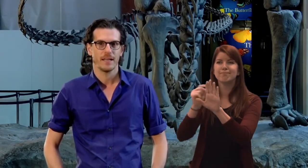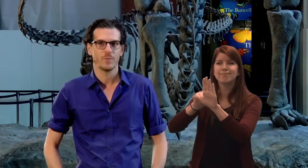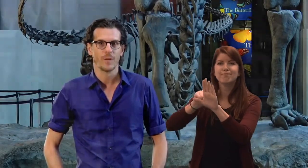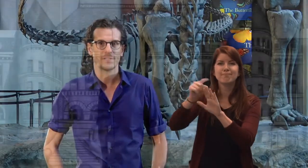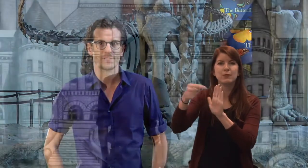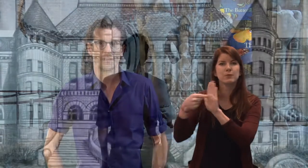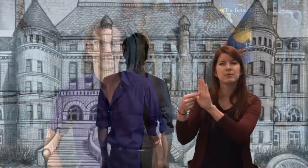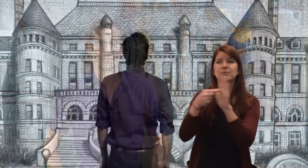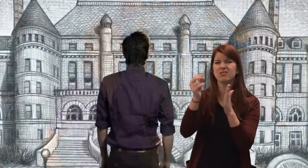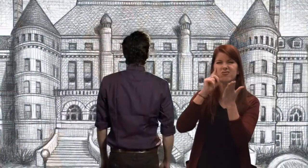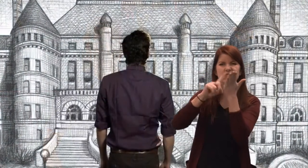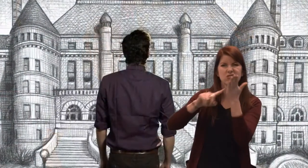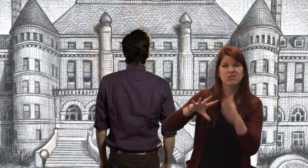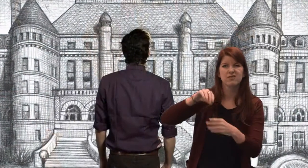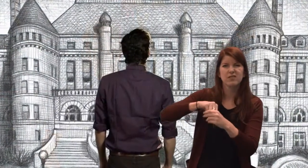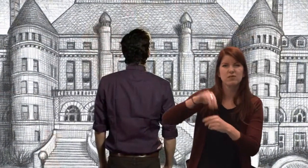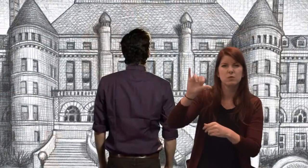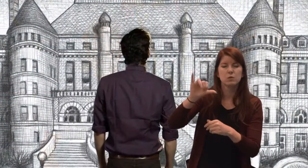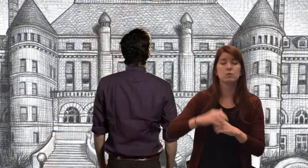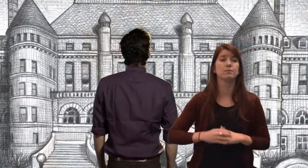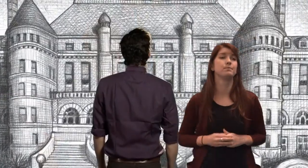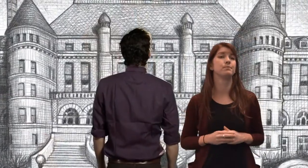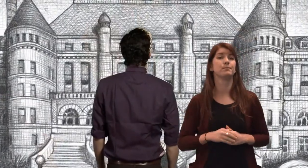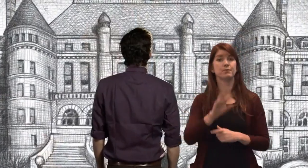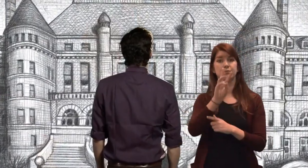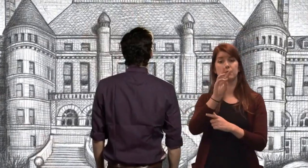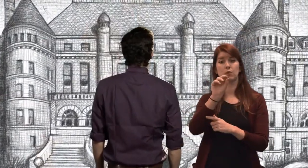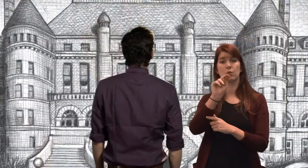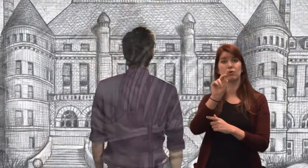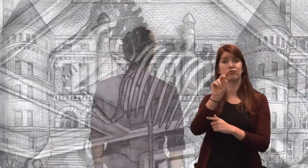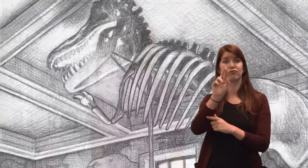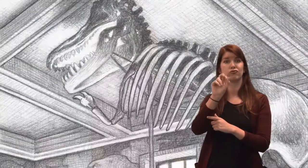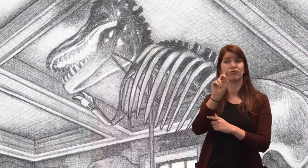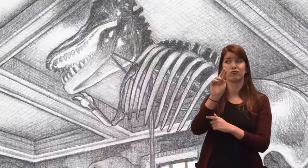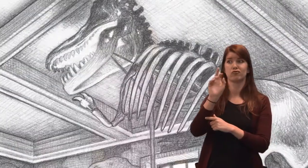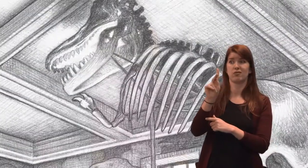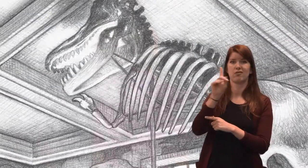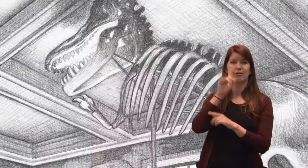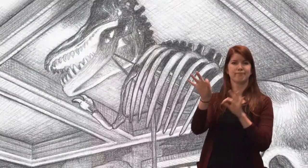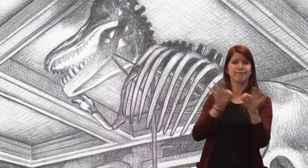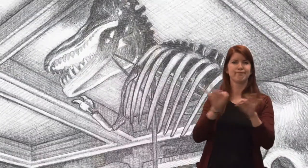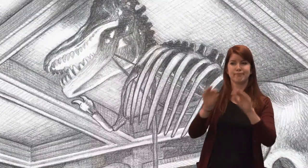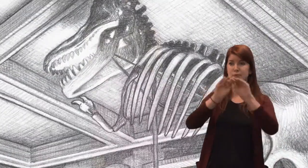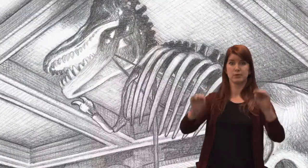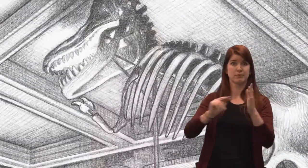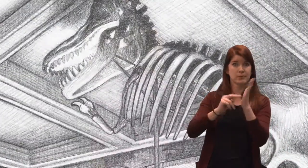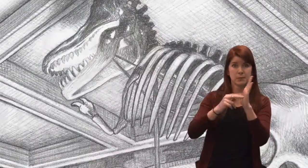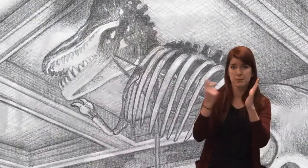In Wonderstruck, a museum is described as a collection of objects, all carefully displayed